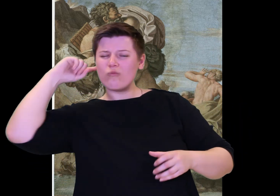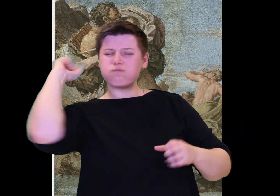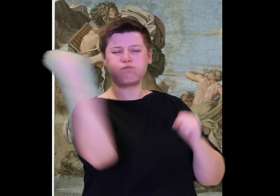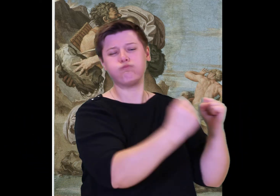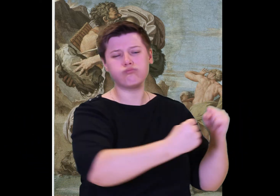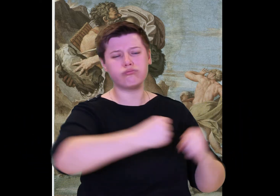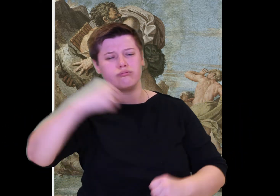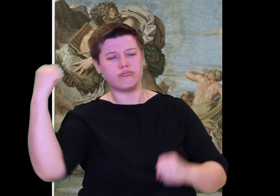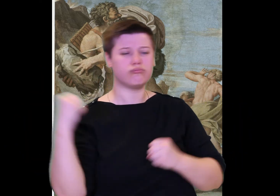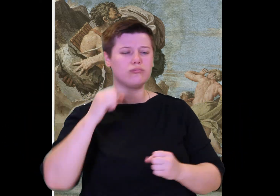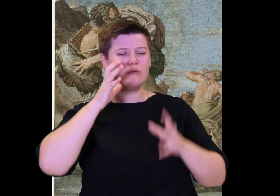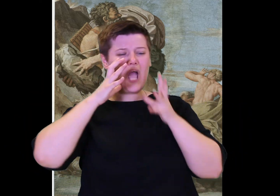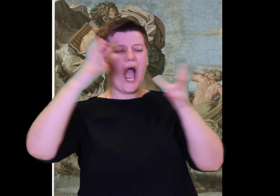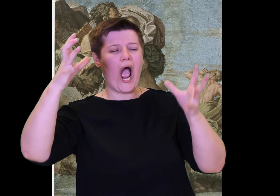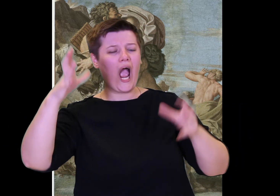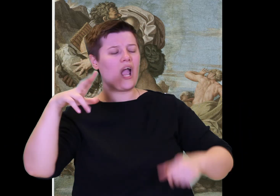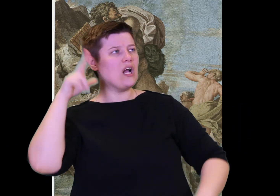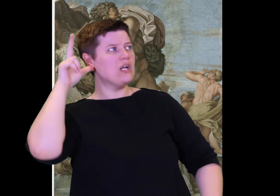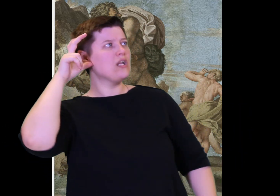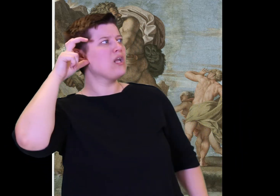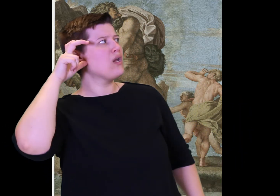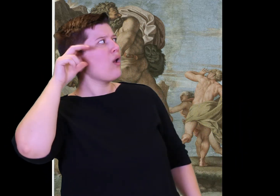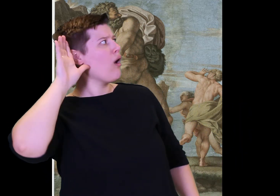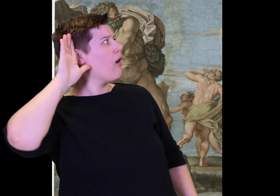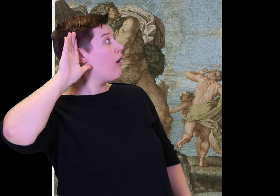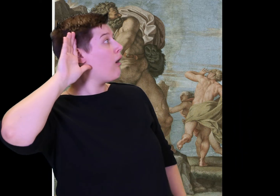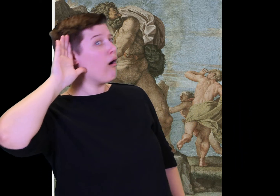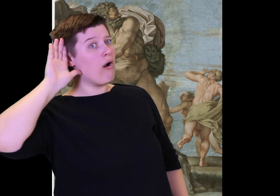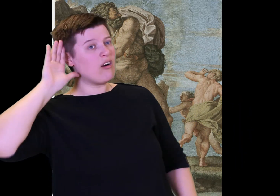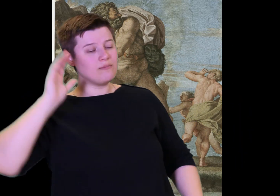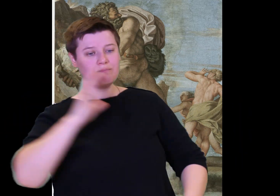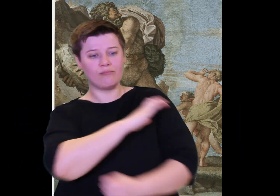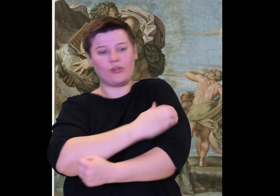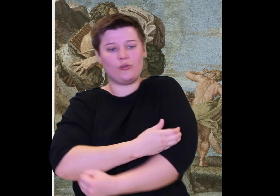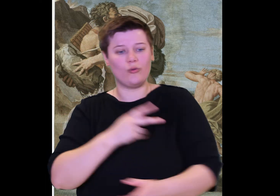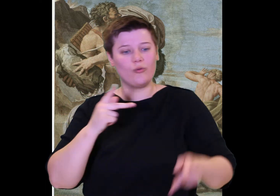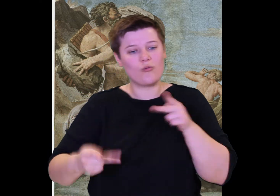The giantess at once summoned the king her husband from the council;